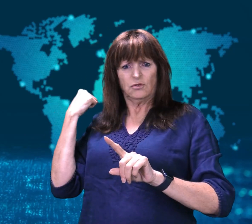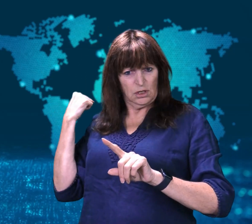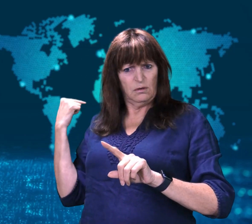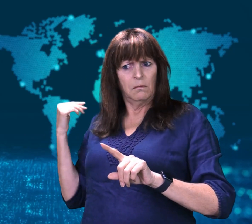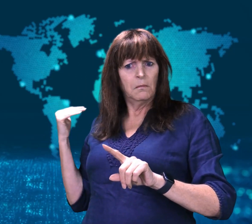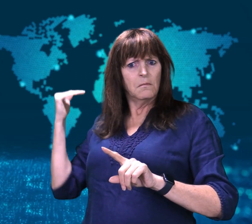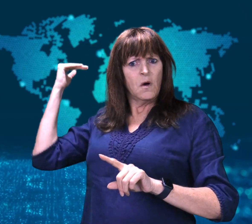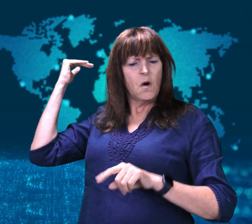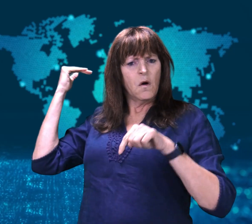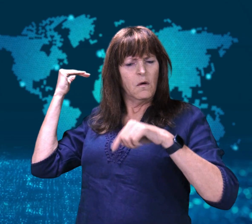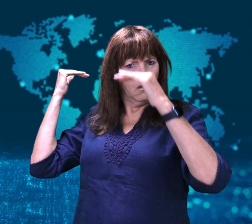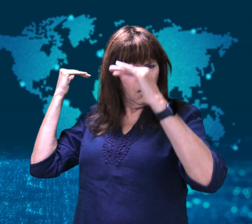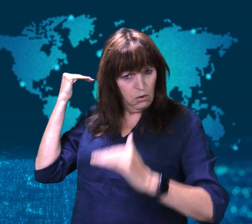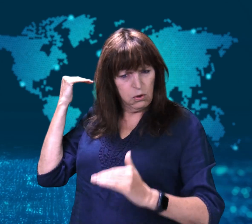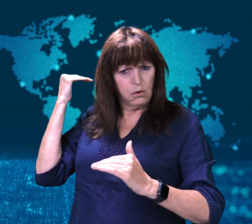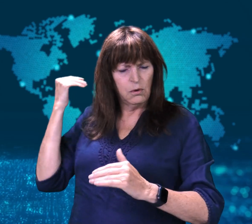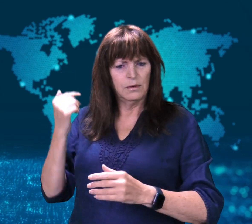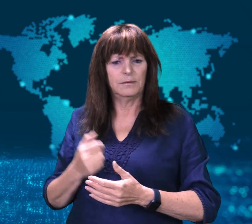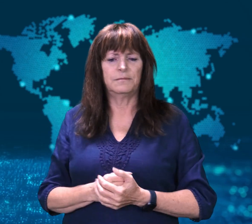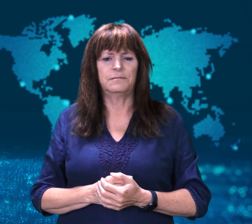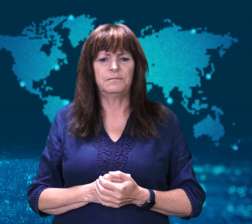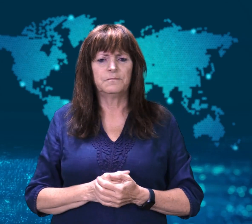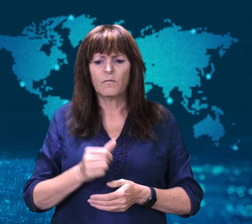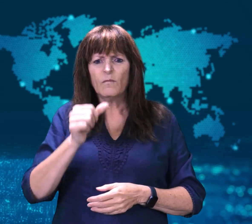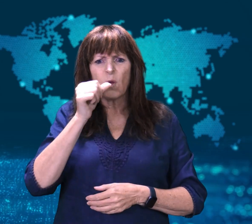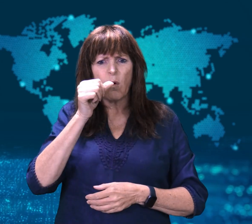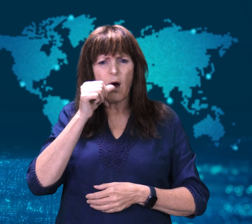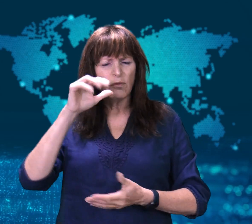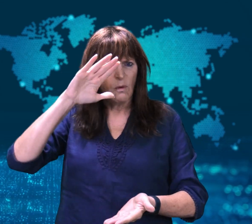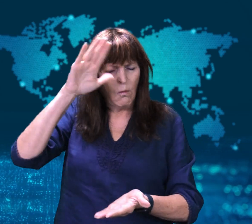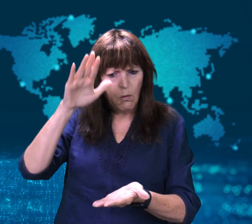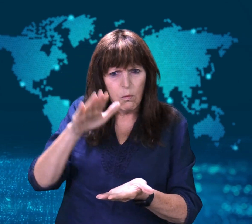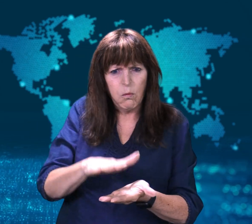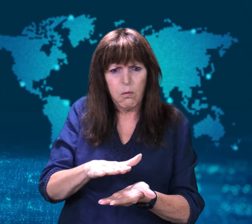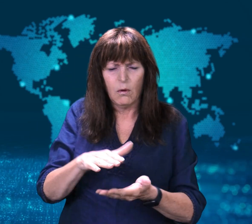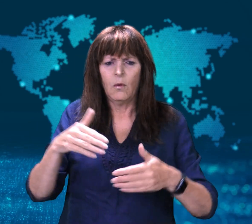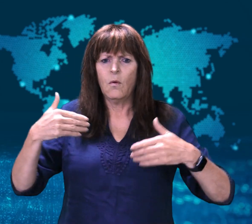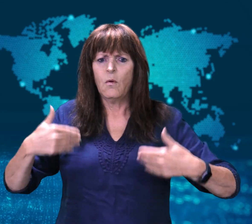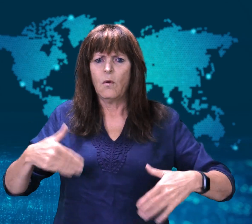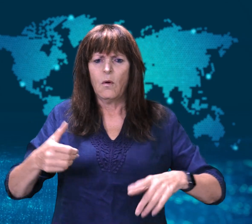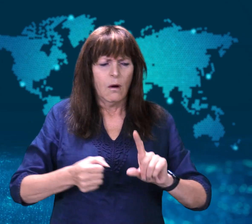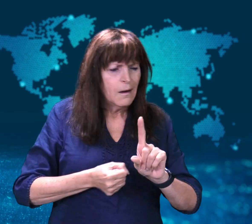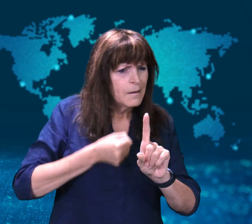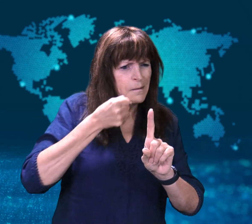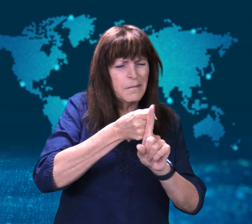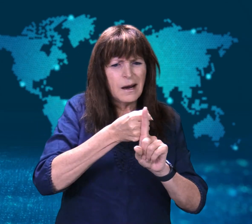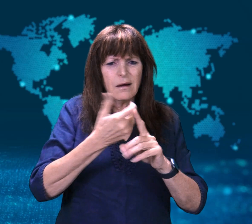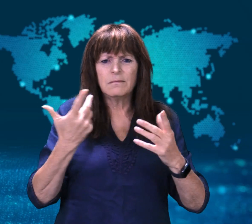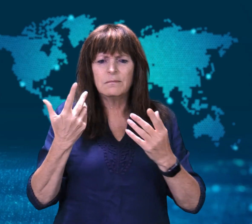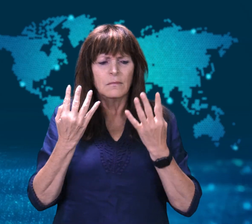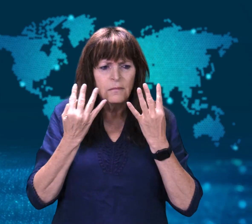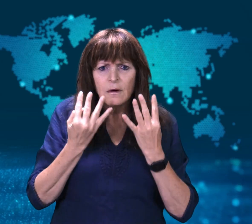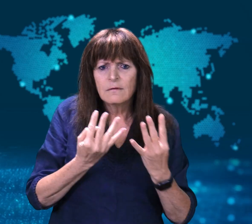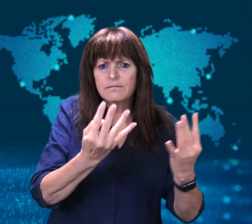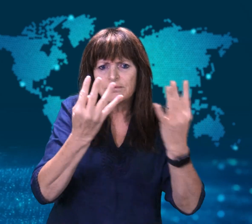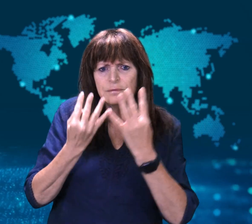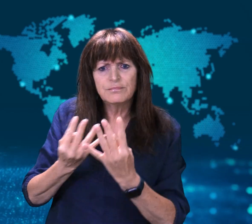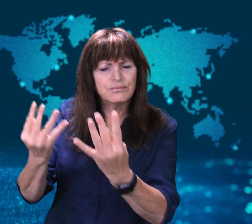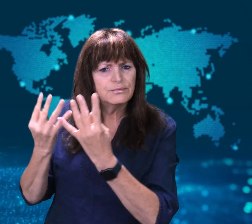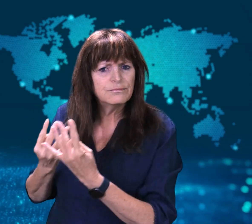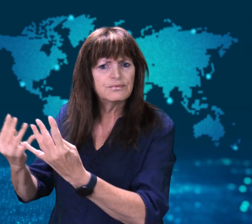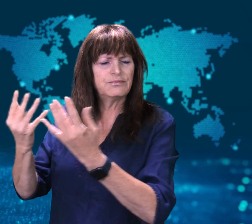The water shortage has affected crops, livestock,